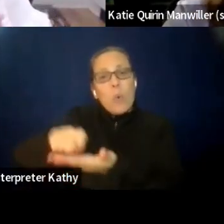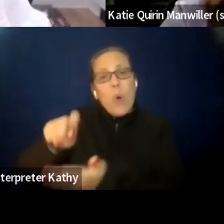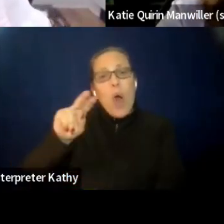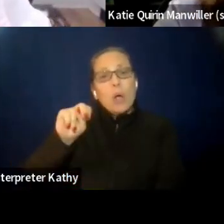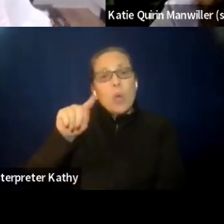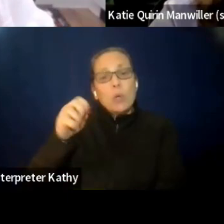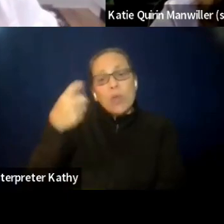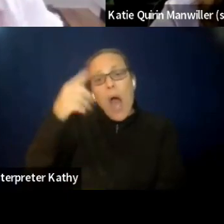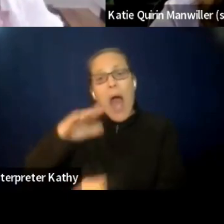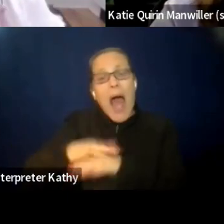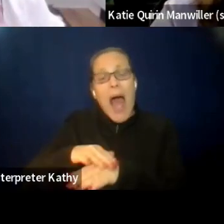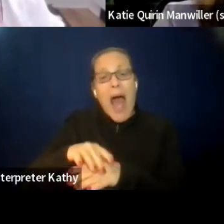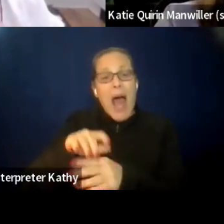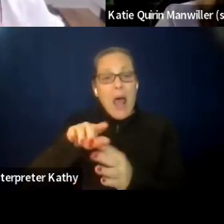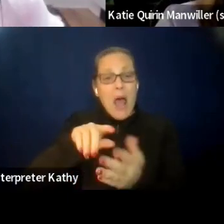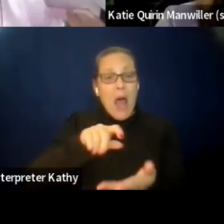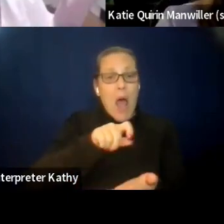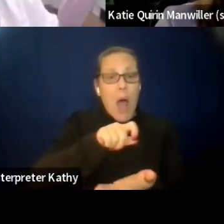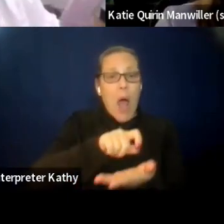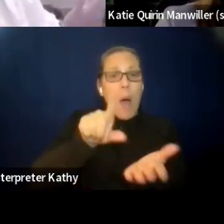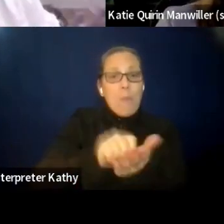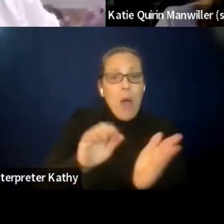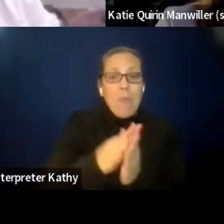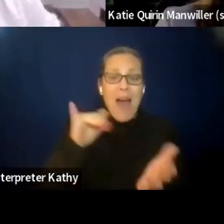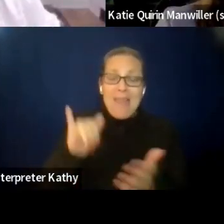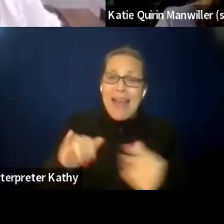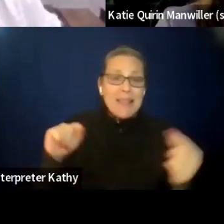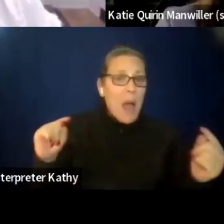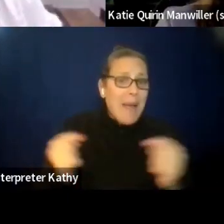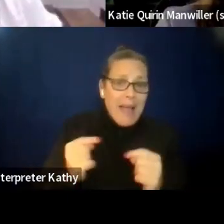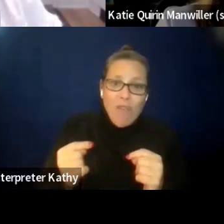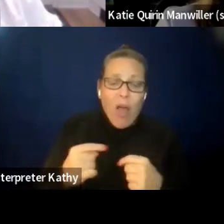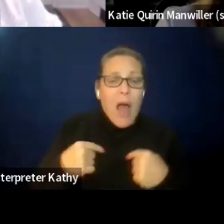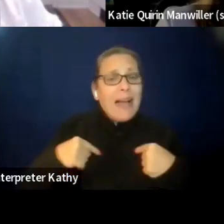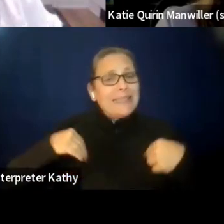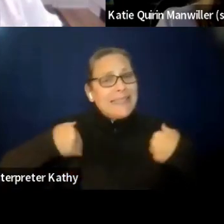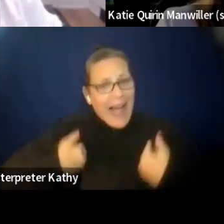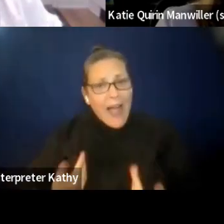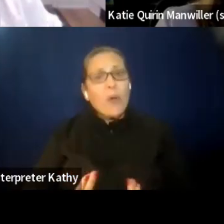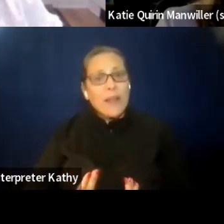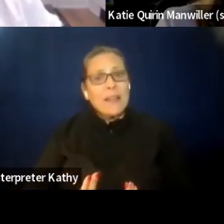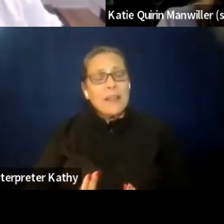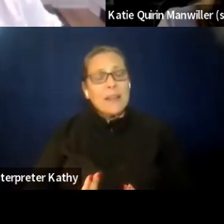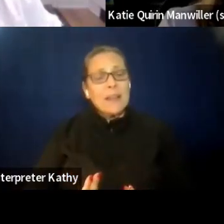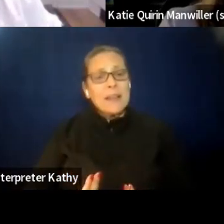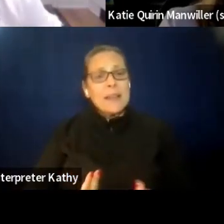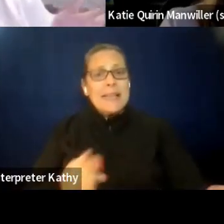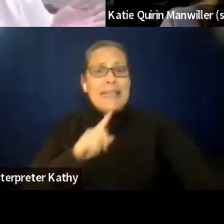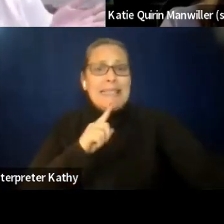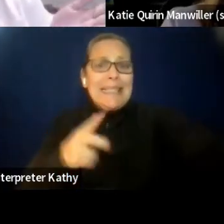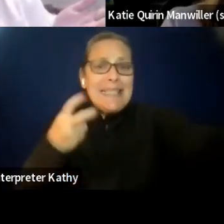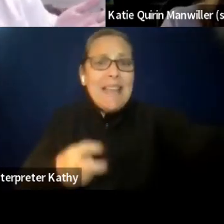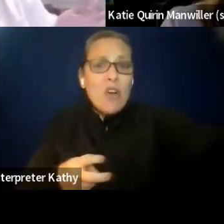heavy print books. I also find handwriting notes, for instance, on a